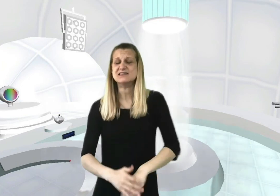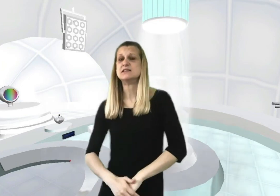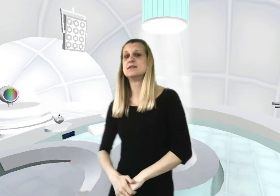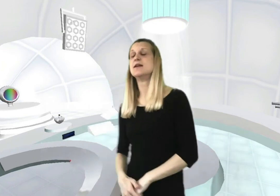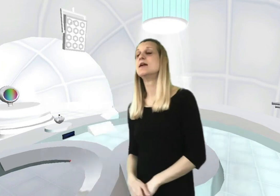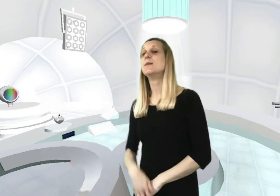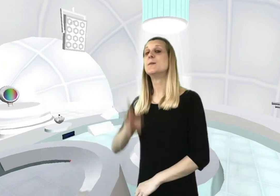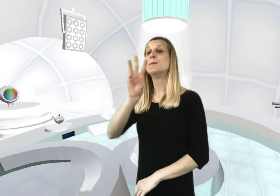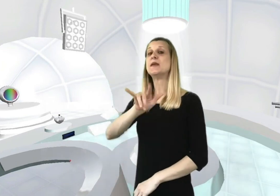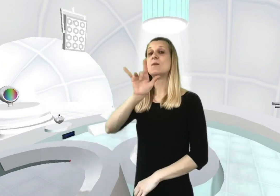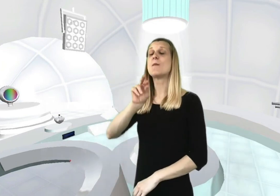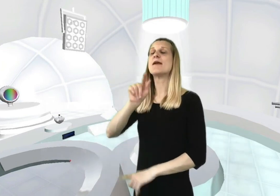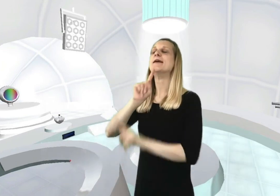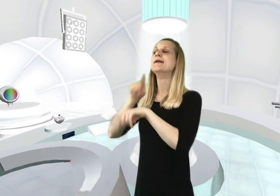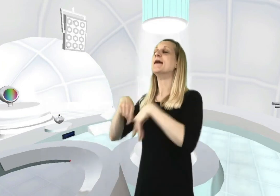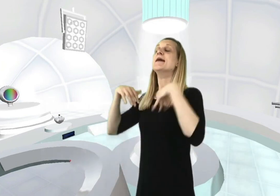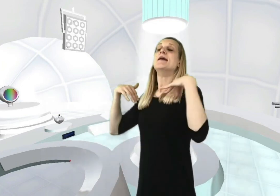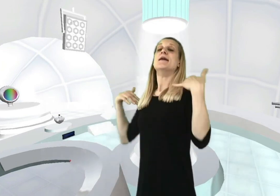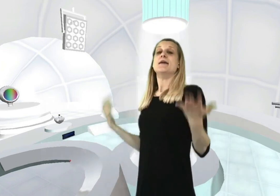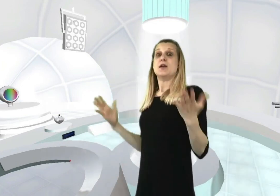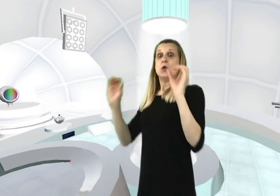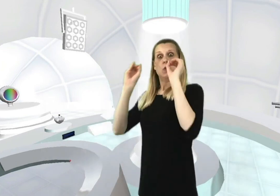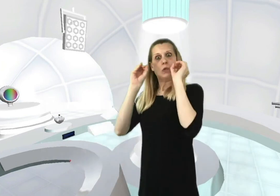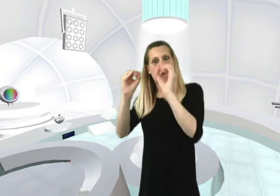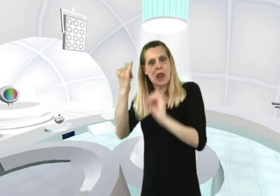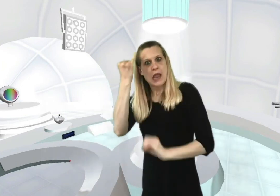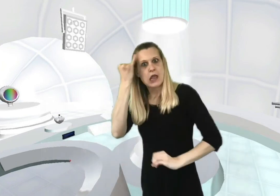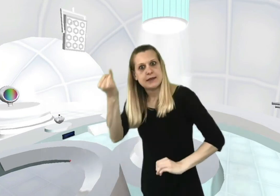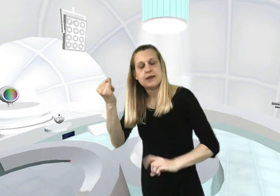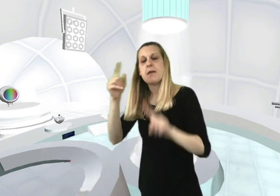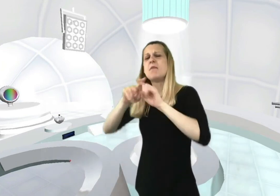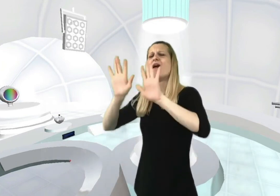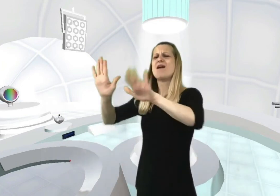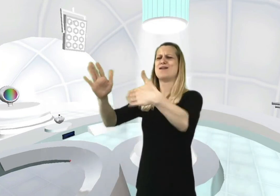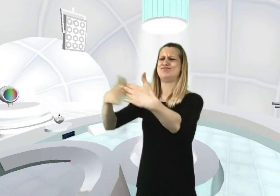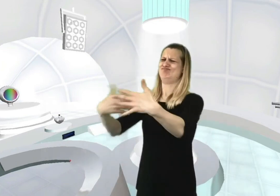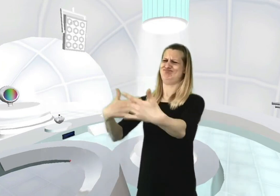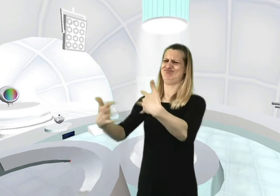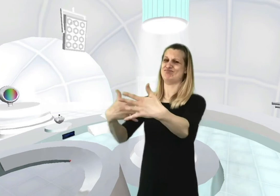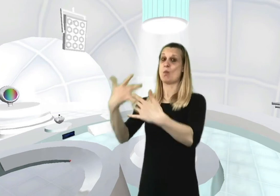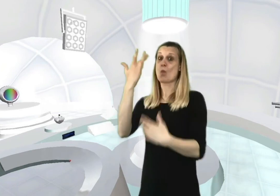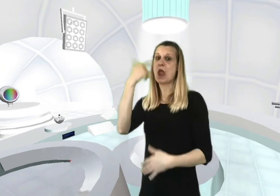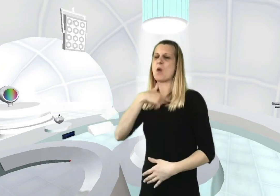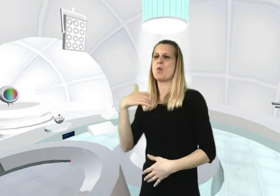"I haven’t the foggiest idea," said Mr. Wonka. "And it doesn’t really matter, anyway,